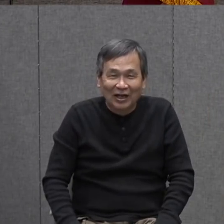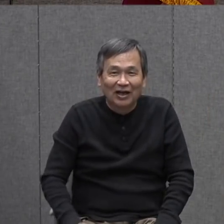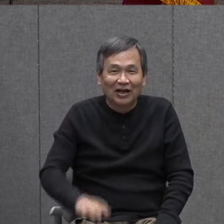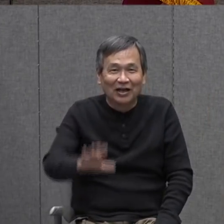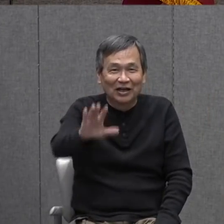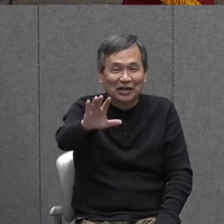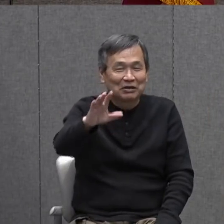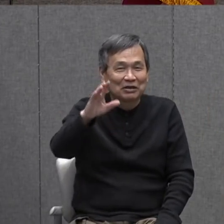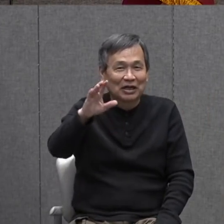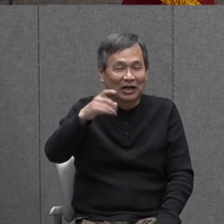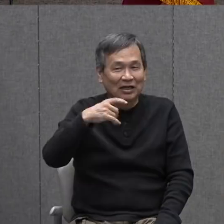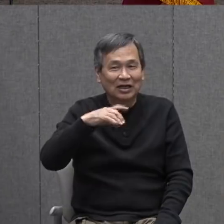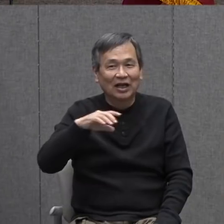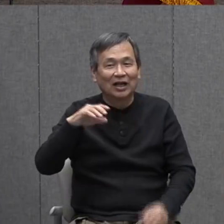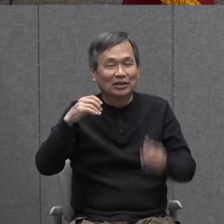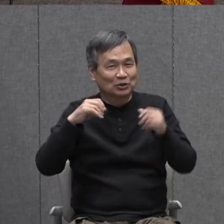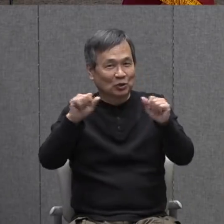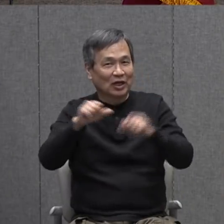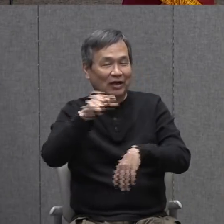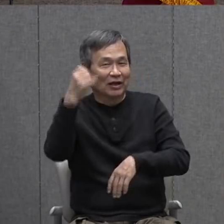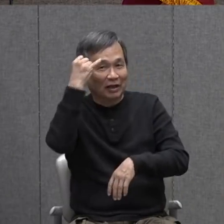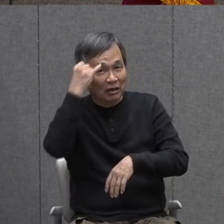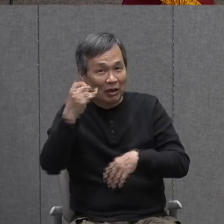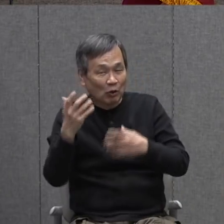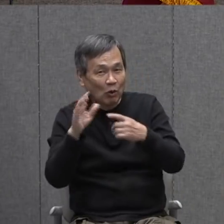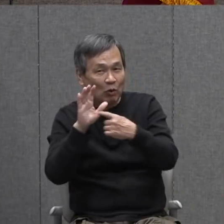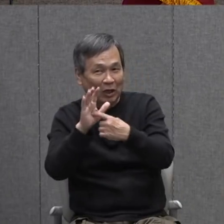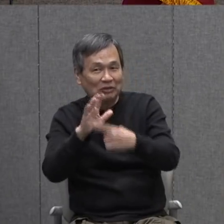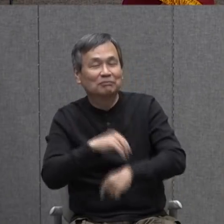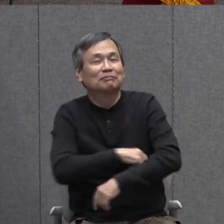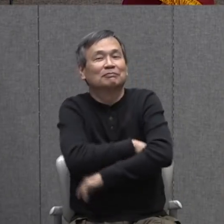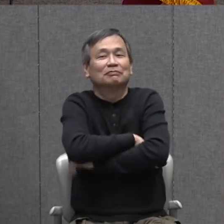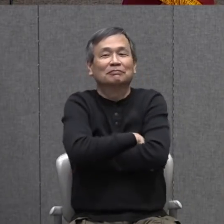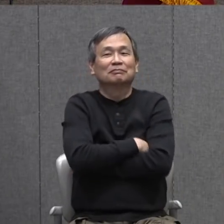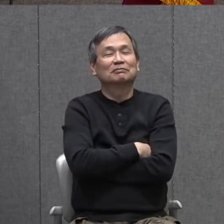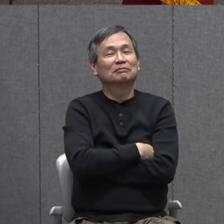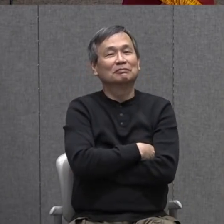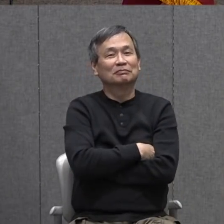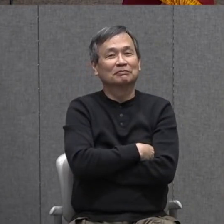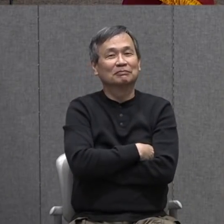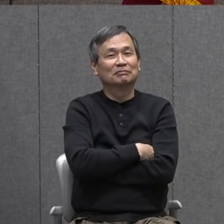I'm not gonna tell you but see if you can guess. (marker scribbling)